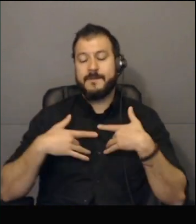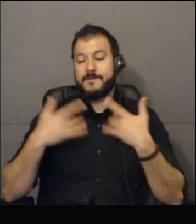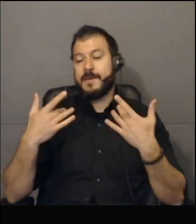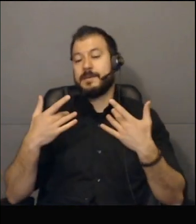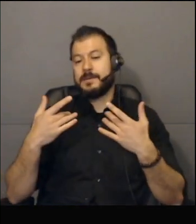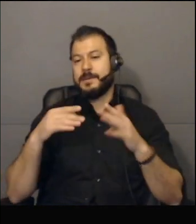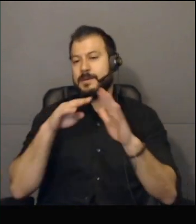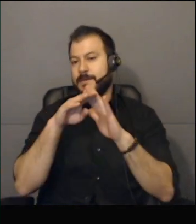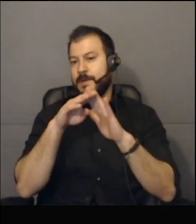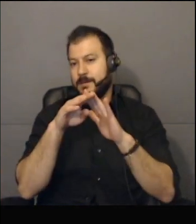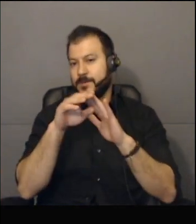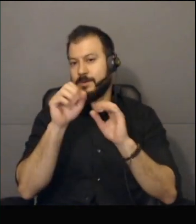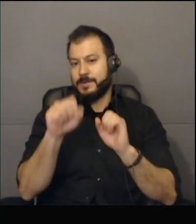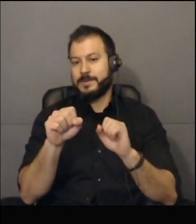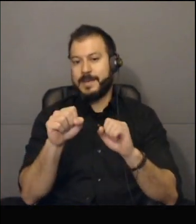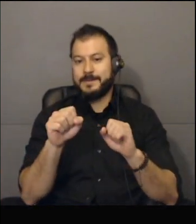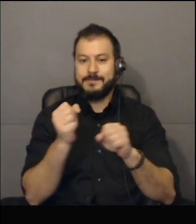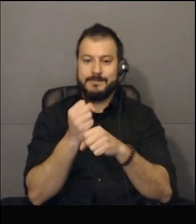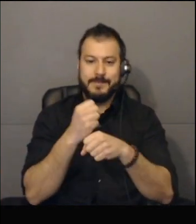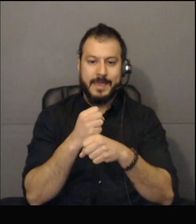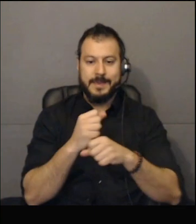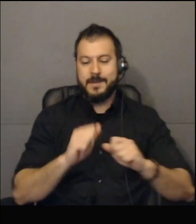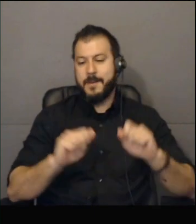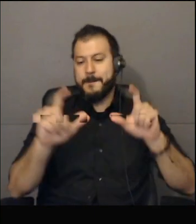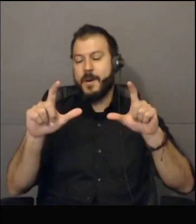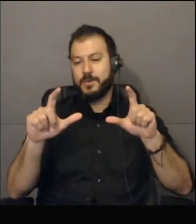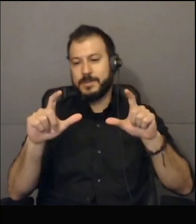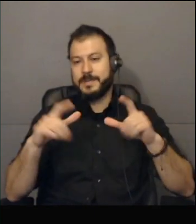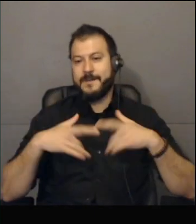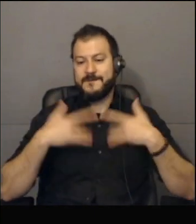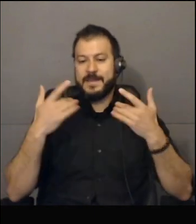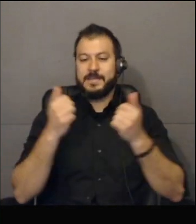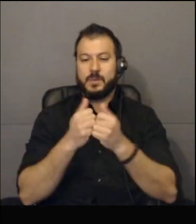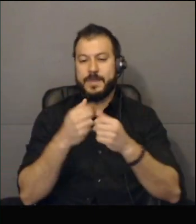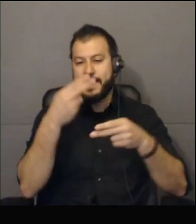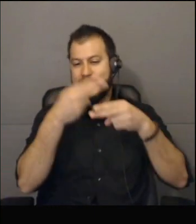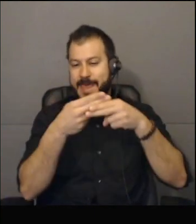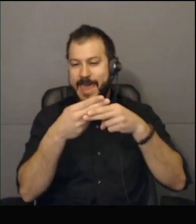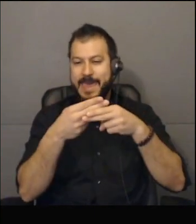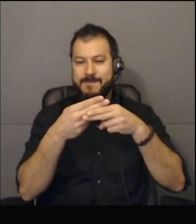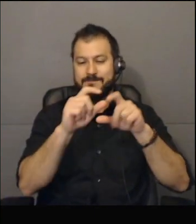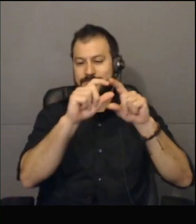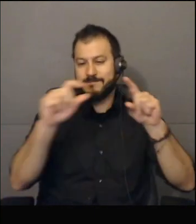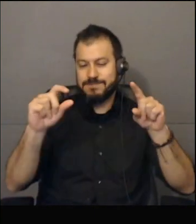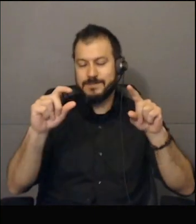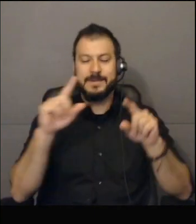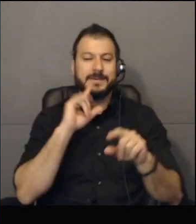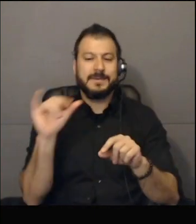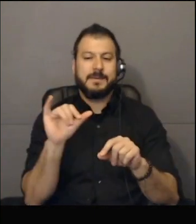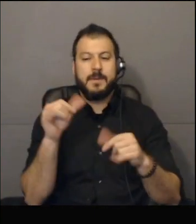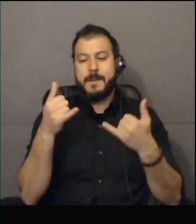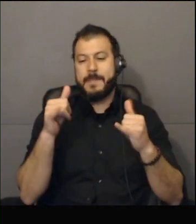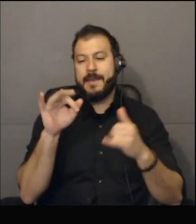generate and post events was an arbitrary type and name. Similar to play taps, automatic events,